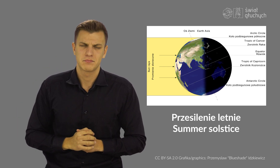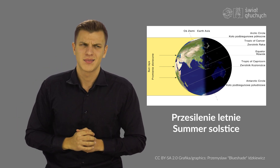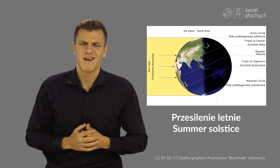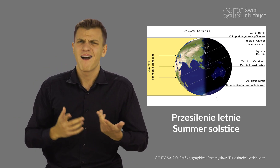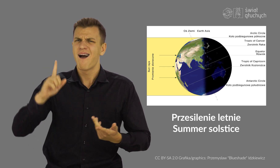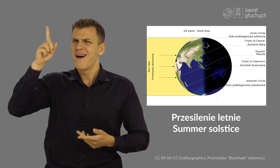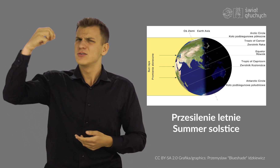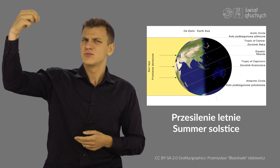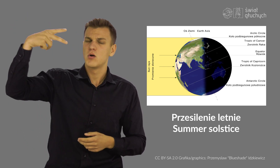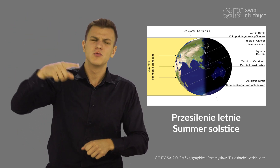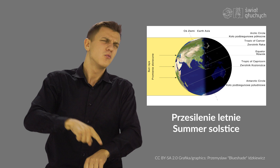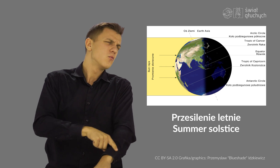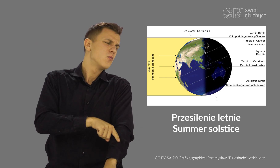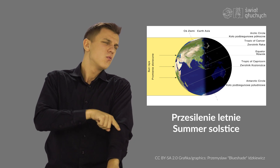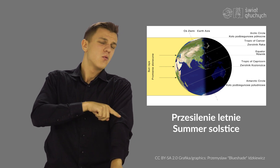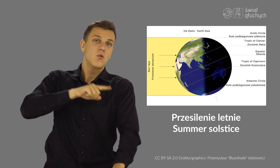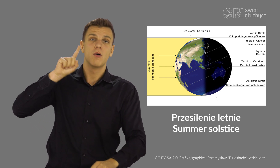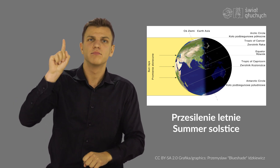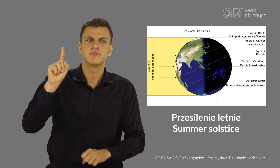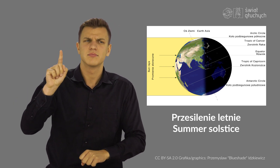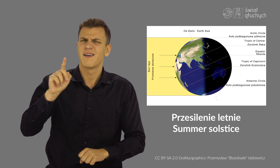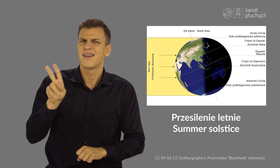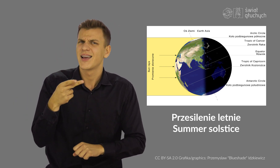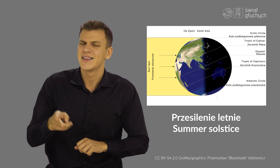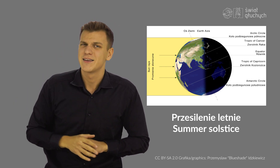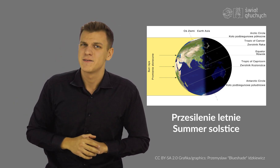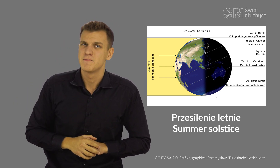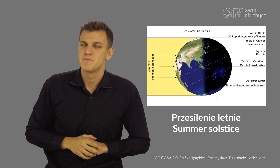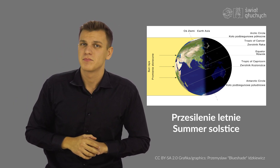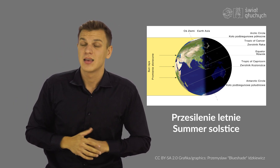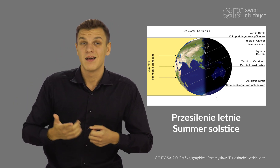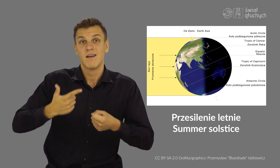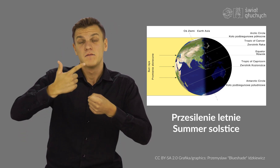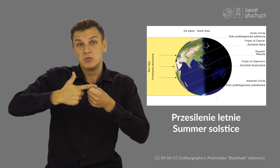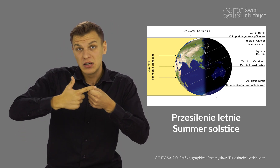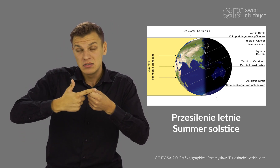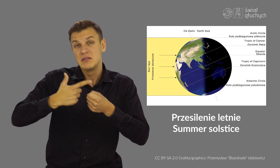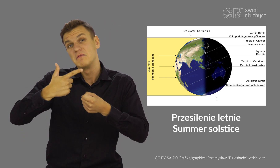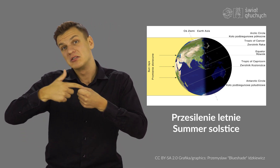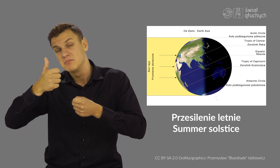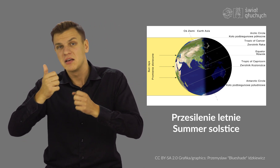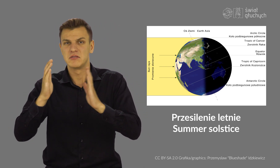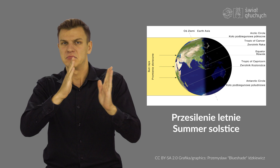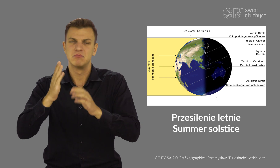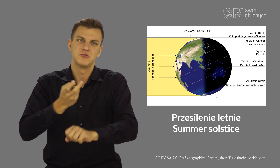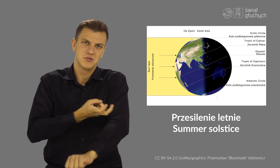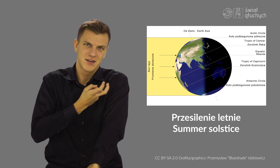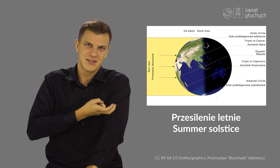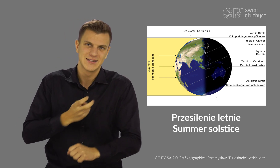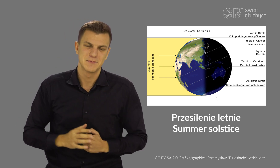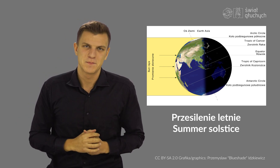In contrast, the longest day falls around June 20-21